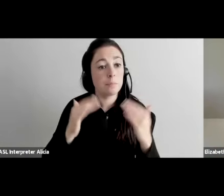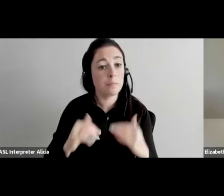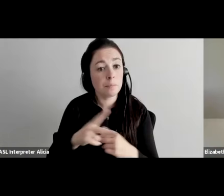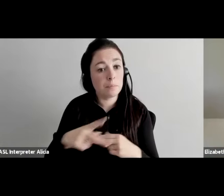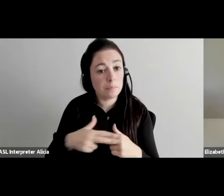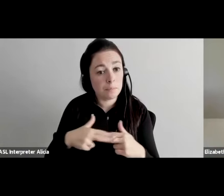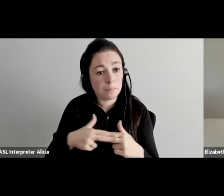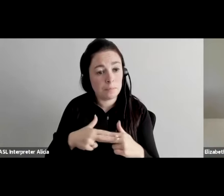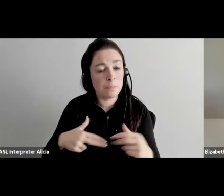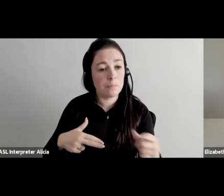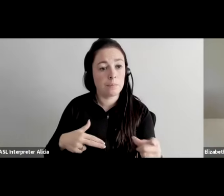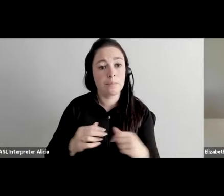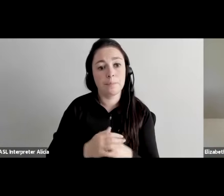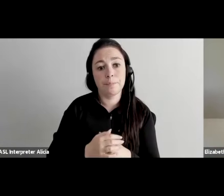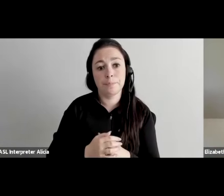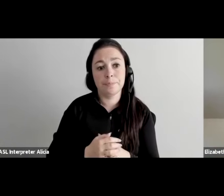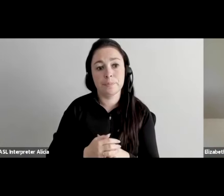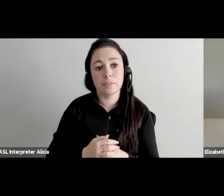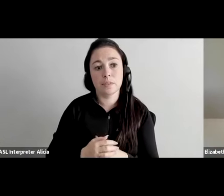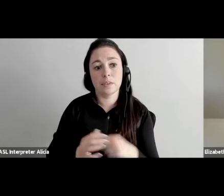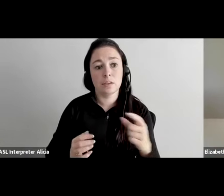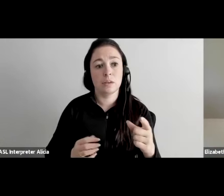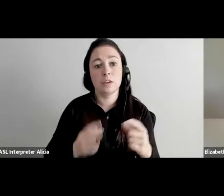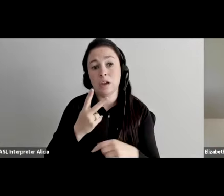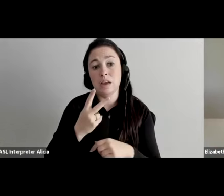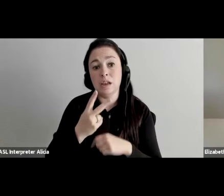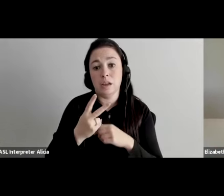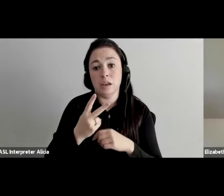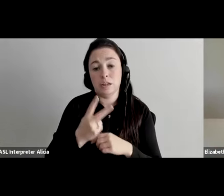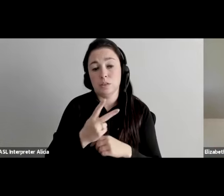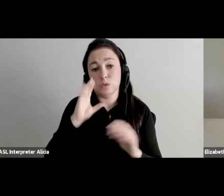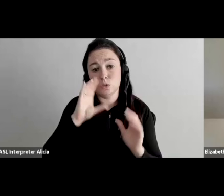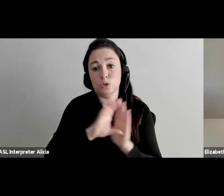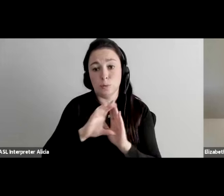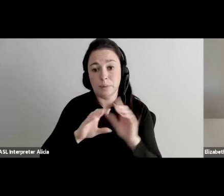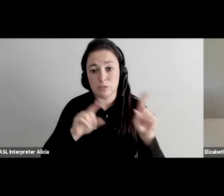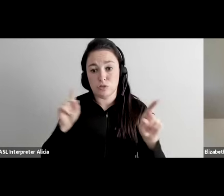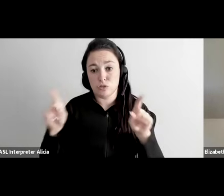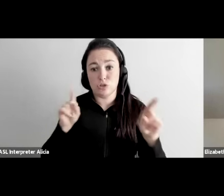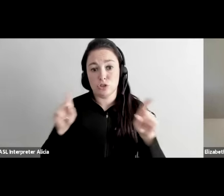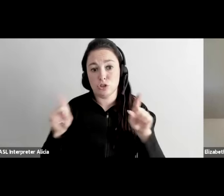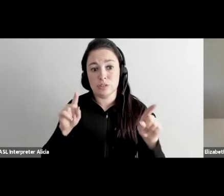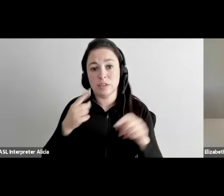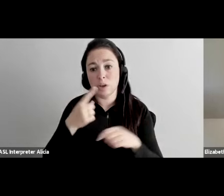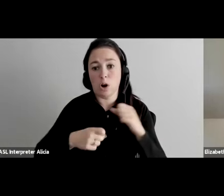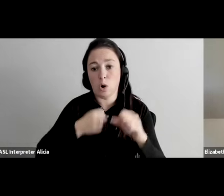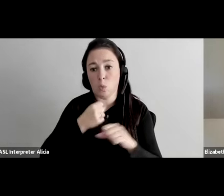These two pictures are exactly a year apart. One is Declan, just a few days old, nursing side lying,